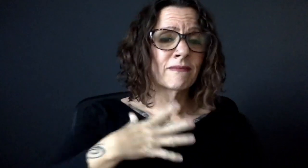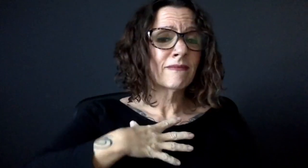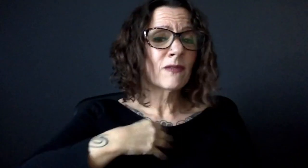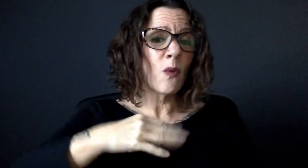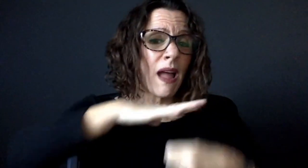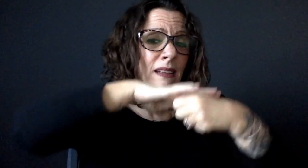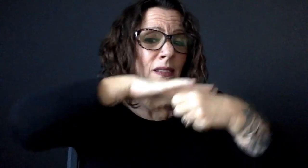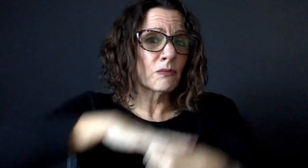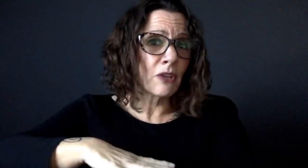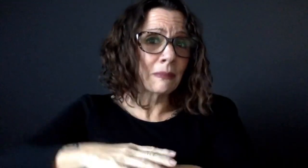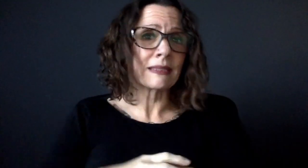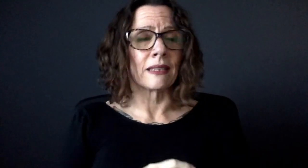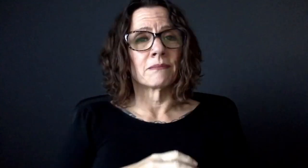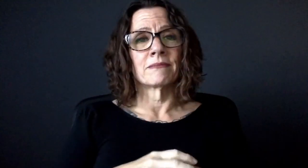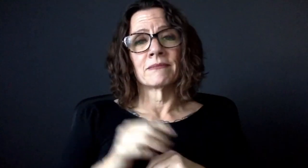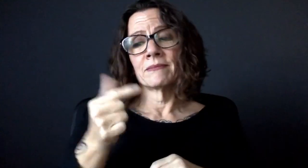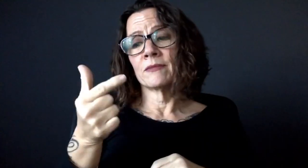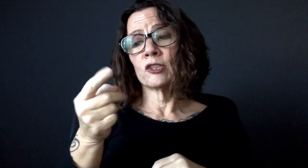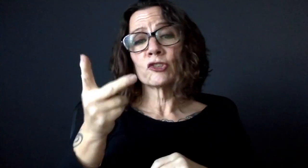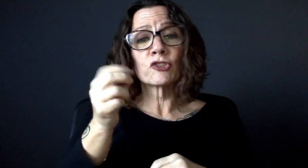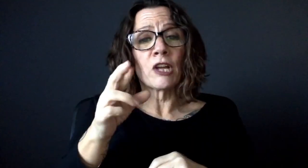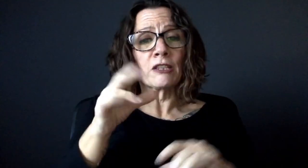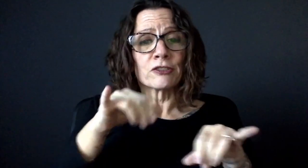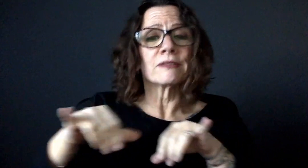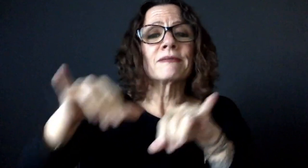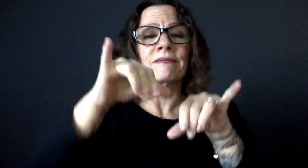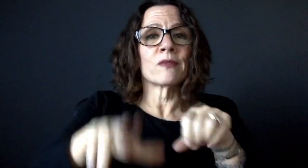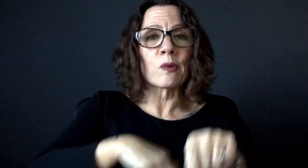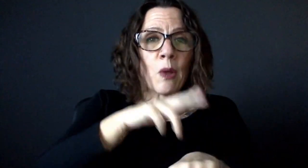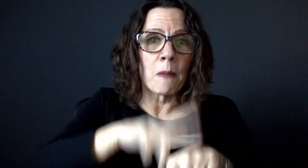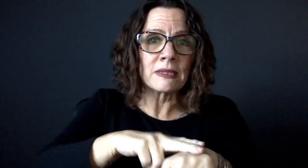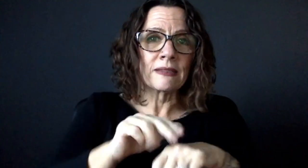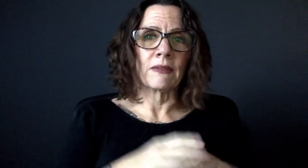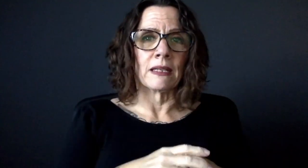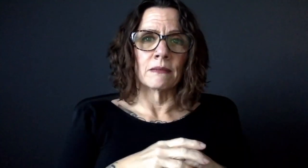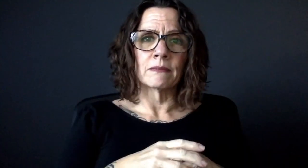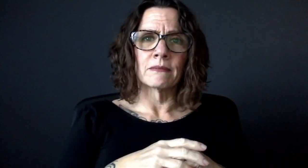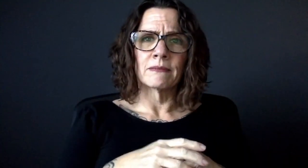white supremacy, gender normativity,